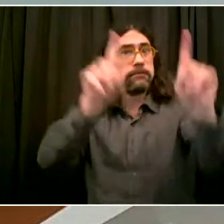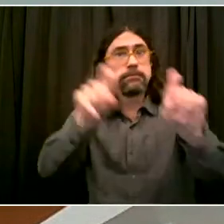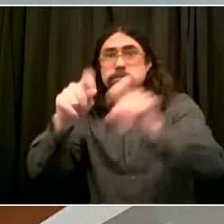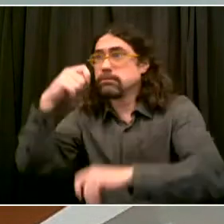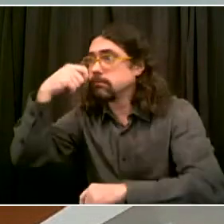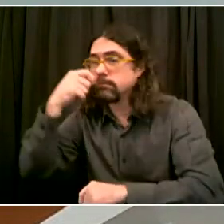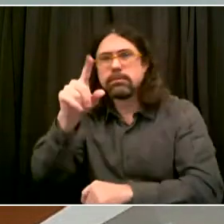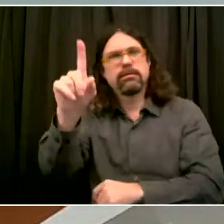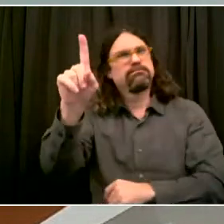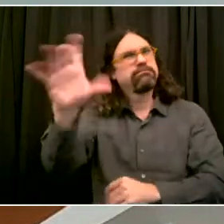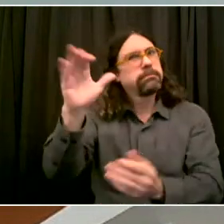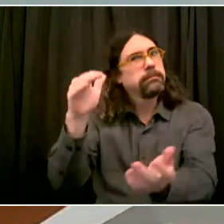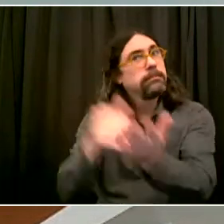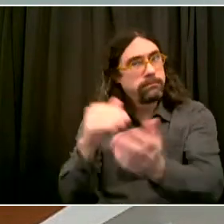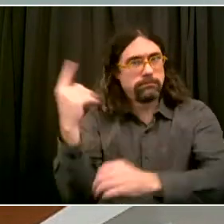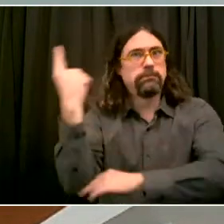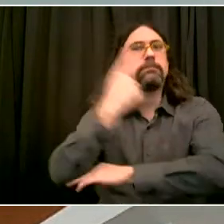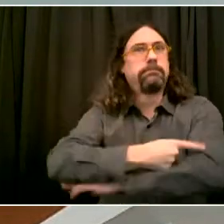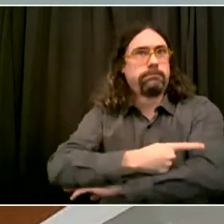REGULARLY DOING G MORE THAN 100,000 TESTS PER DAY, SO WE HAVE THE